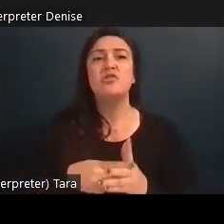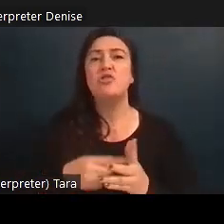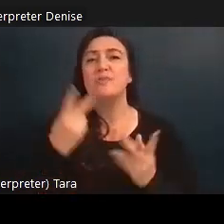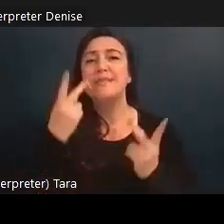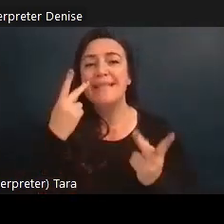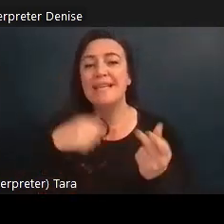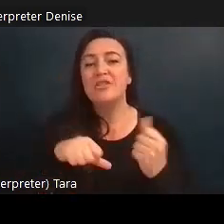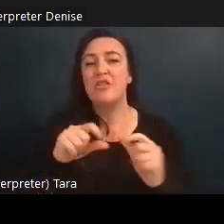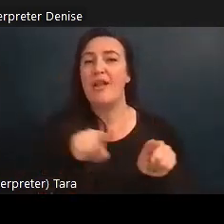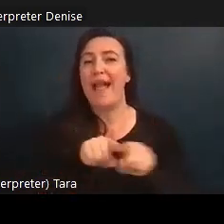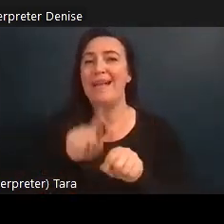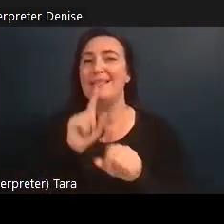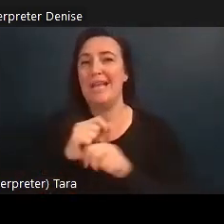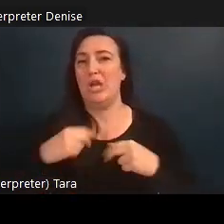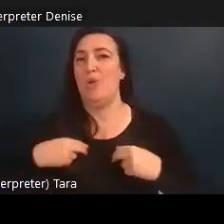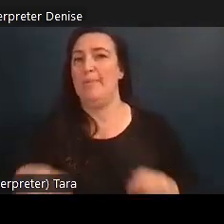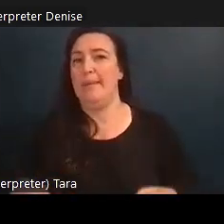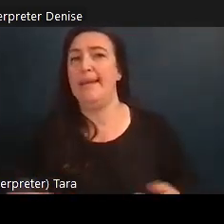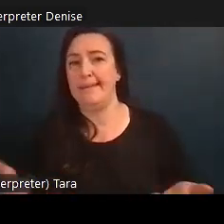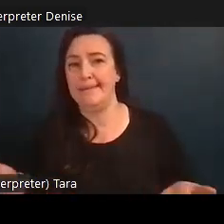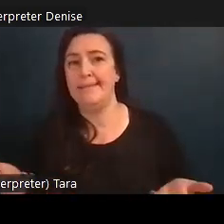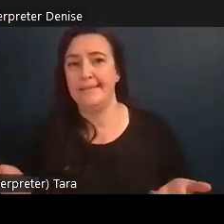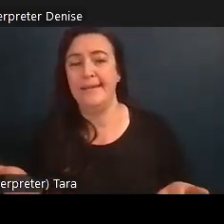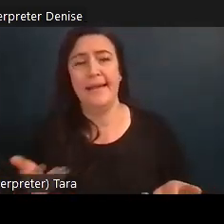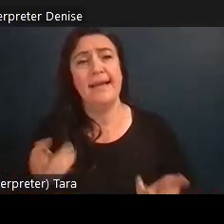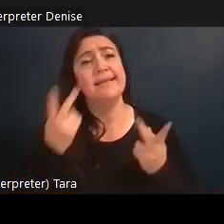they began to see each other's knowledges as valid.